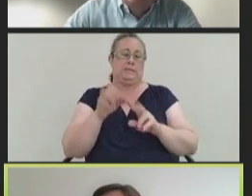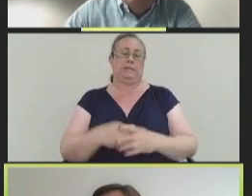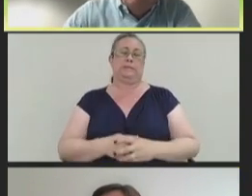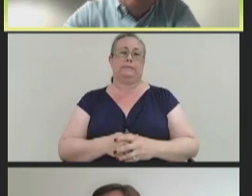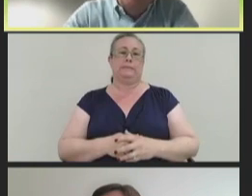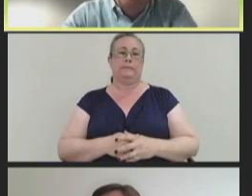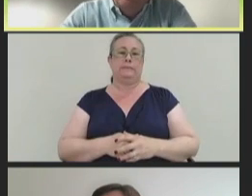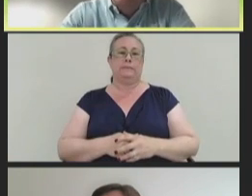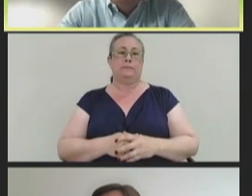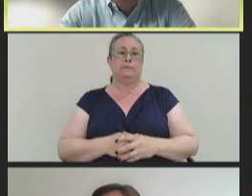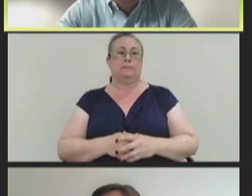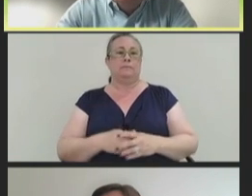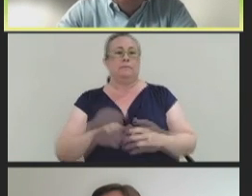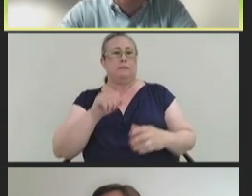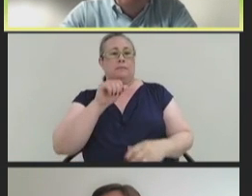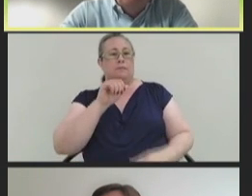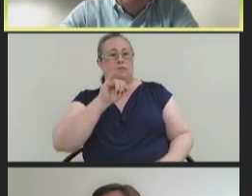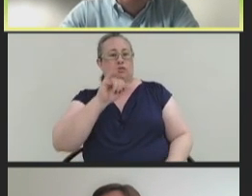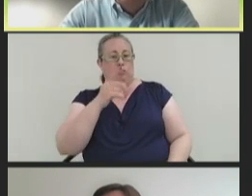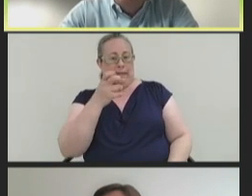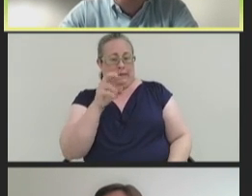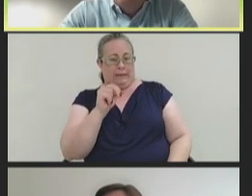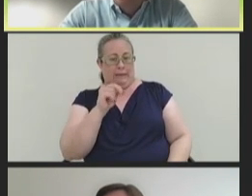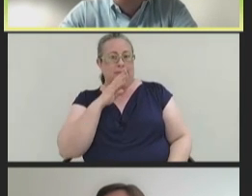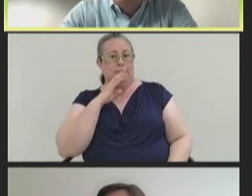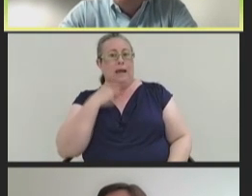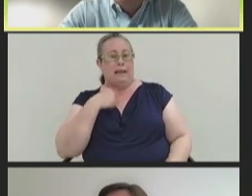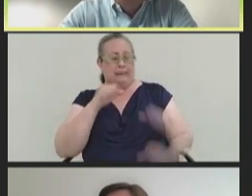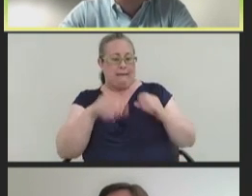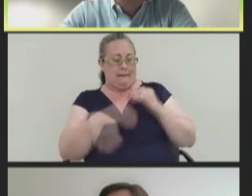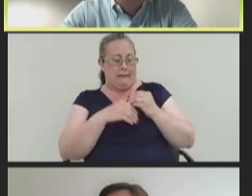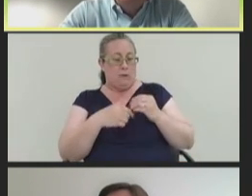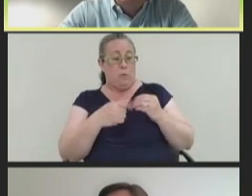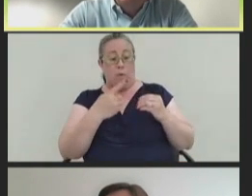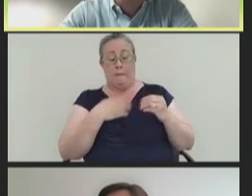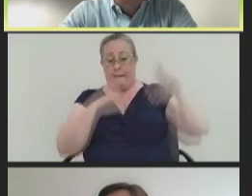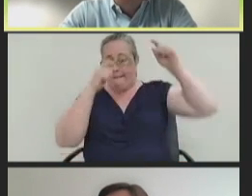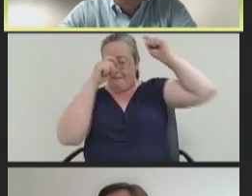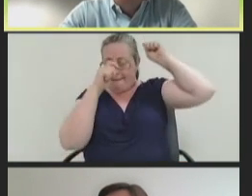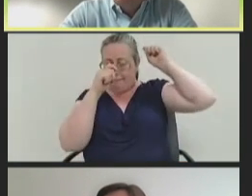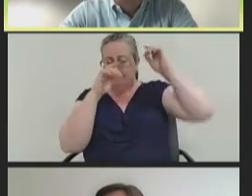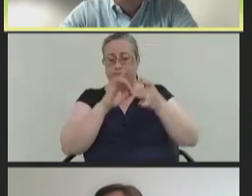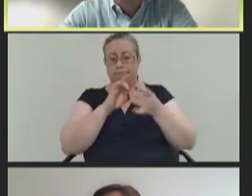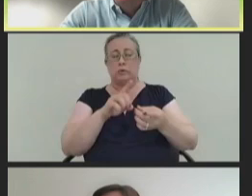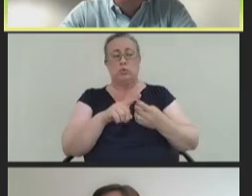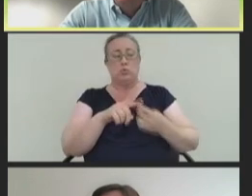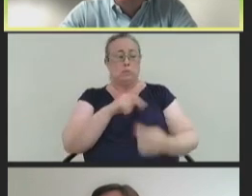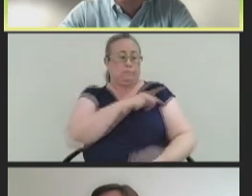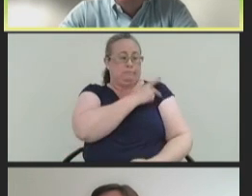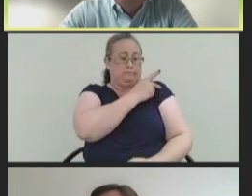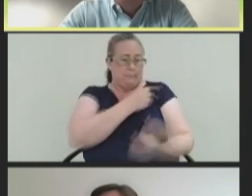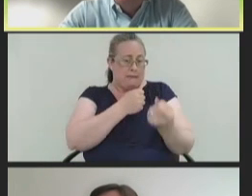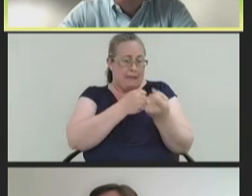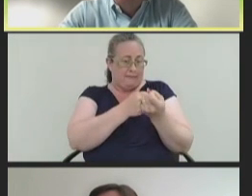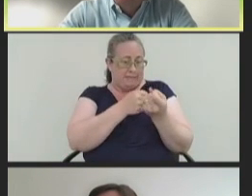Julian Ritchey: I could add to that, too. You know, one of my hats is in regard to patient advocacy. And so,